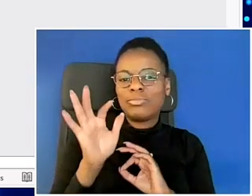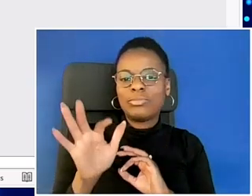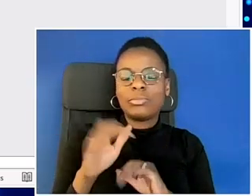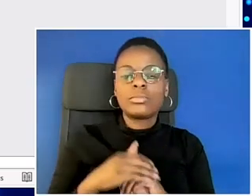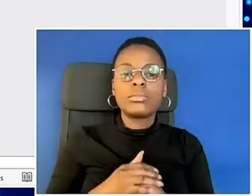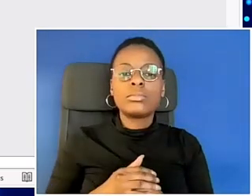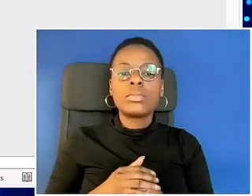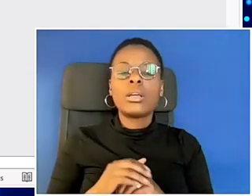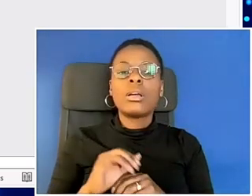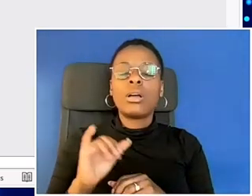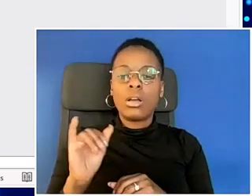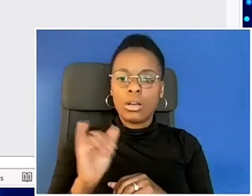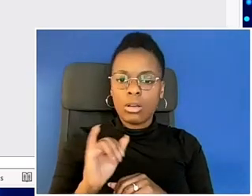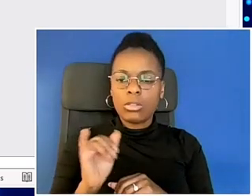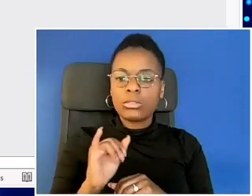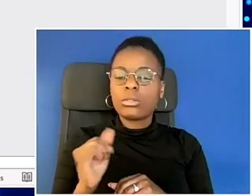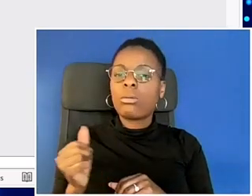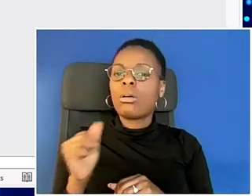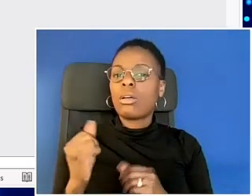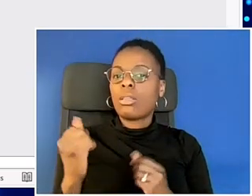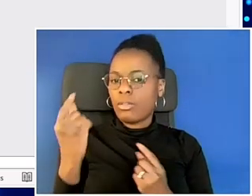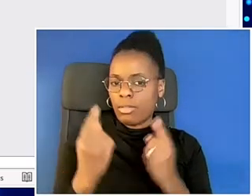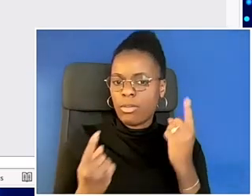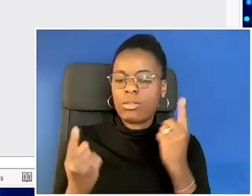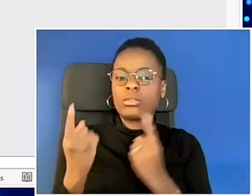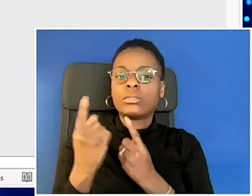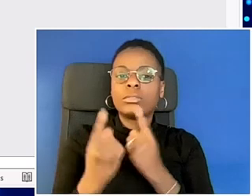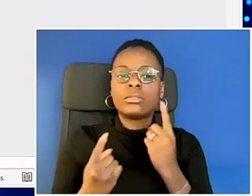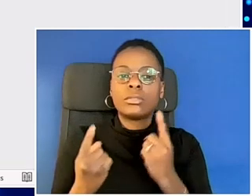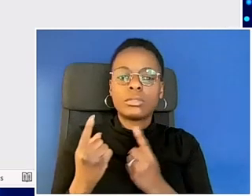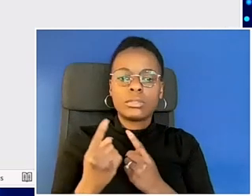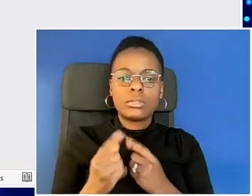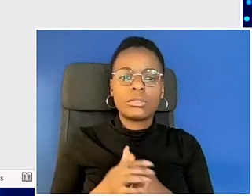contribution. Obviously, this is a retreat